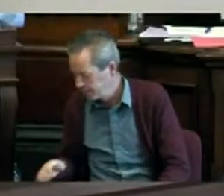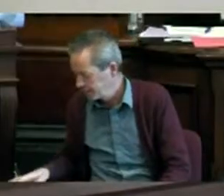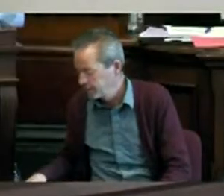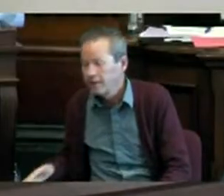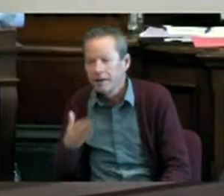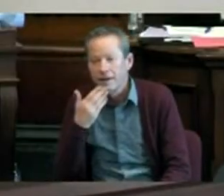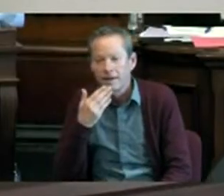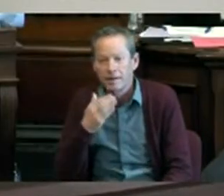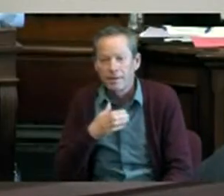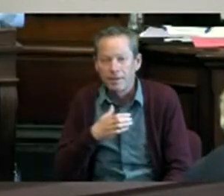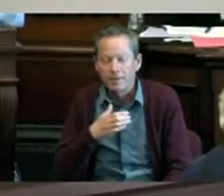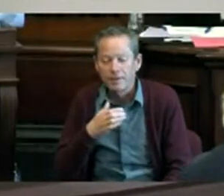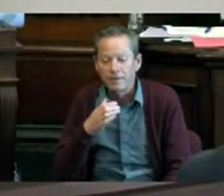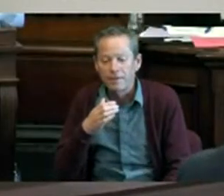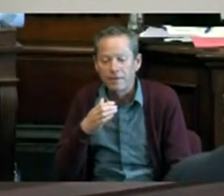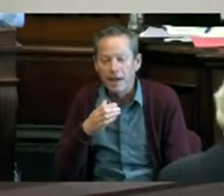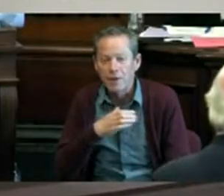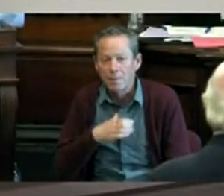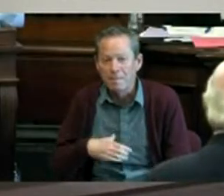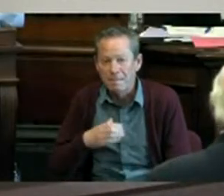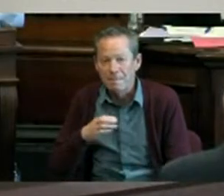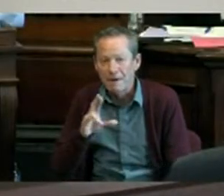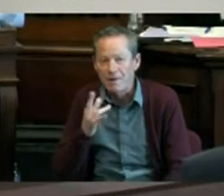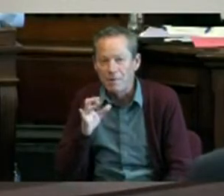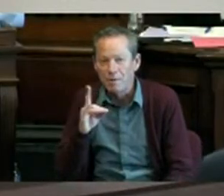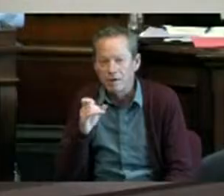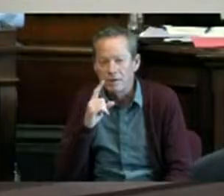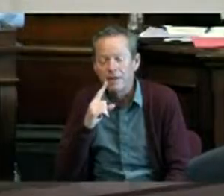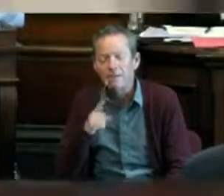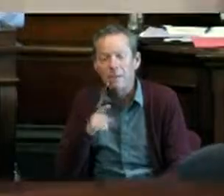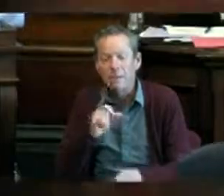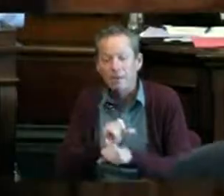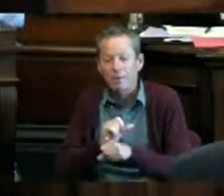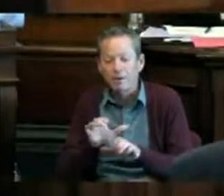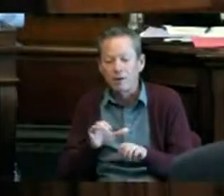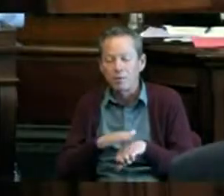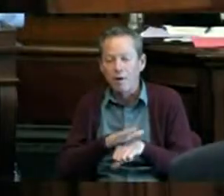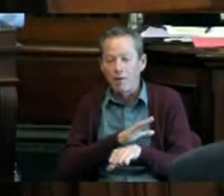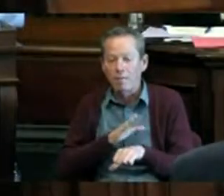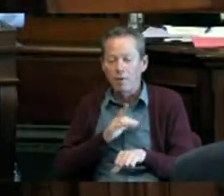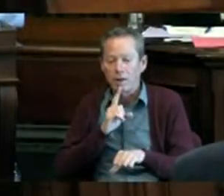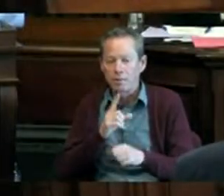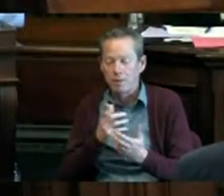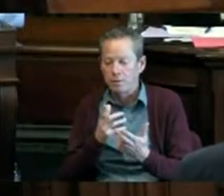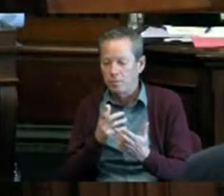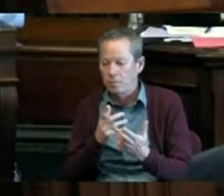think we ought to apologize for it. Certainly not. Thank you,